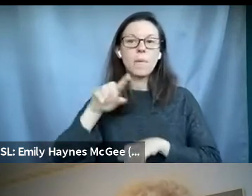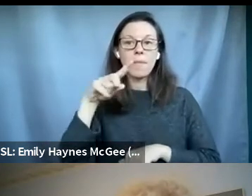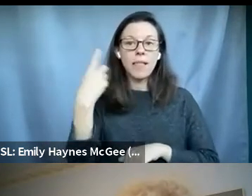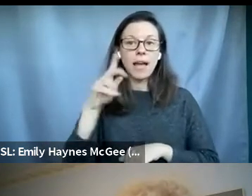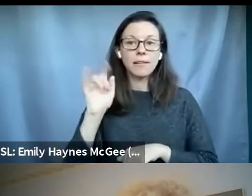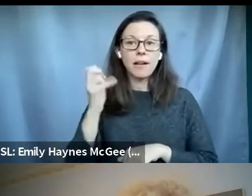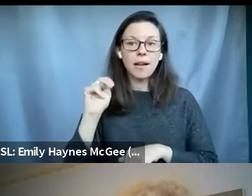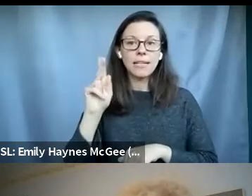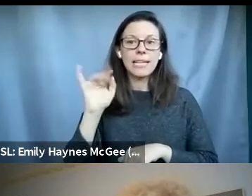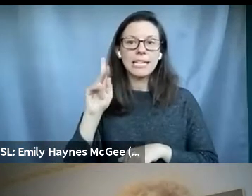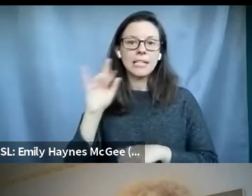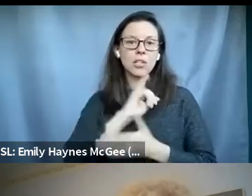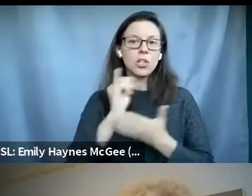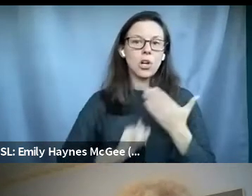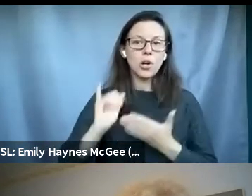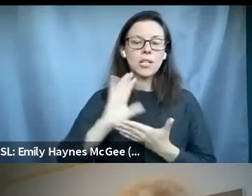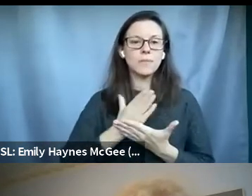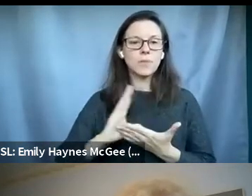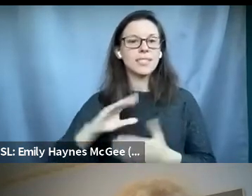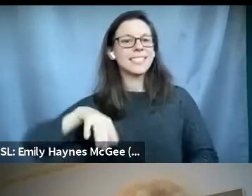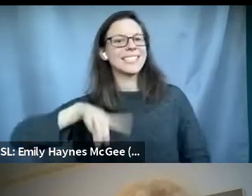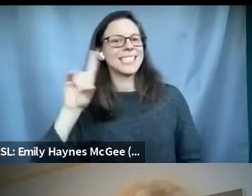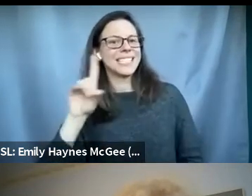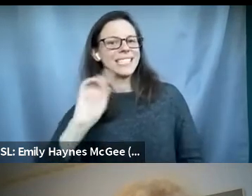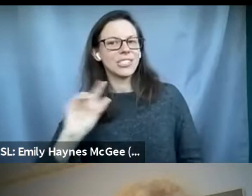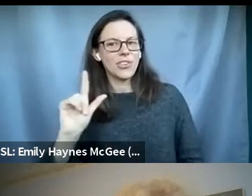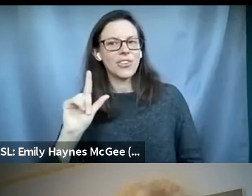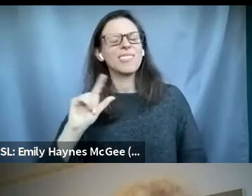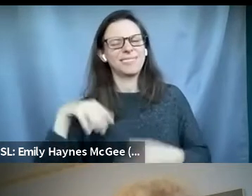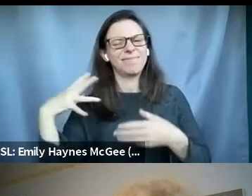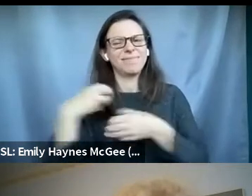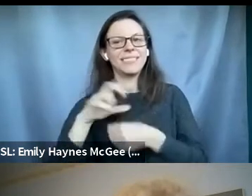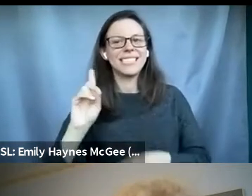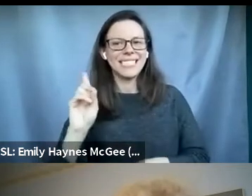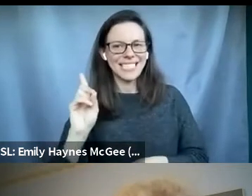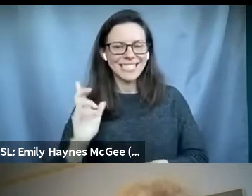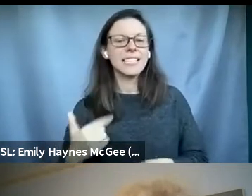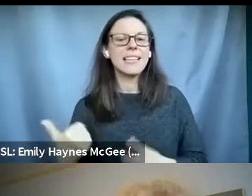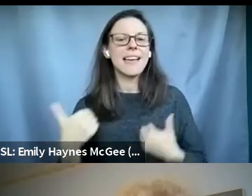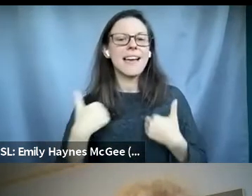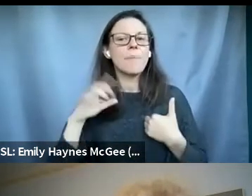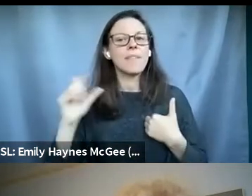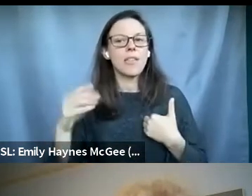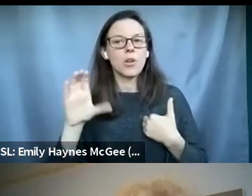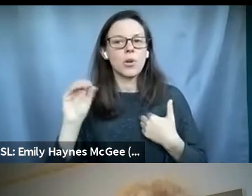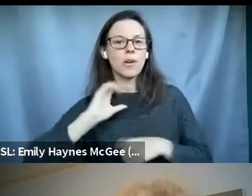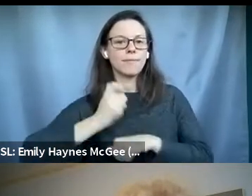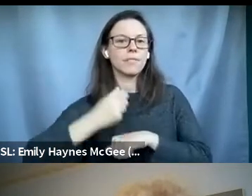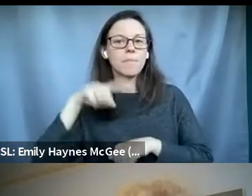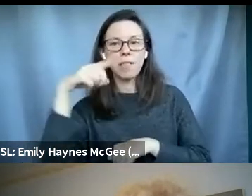initiative. My name is Ziza, otherwise known as D. I am the other cofounder of Black Cotton Candy arts initiative here in Baltimore.